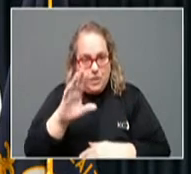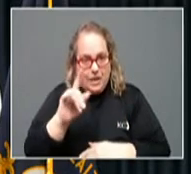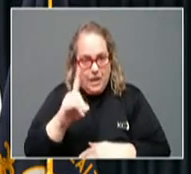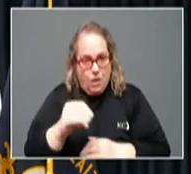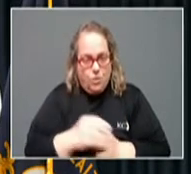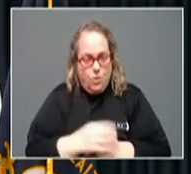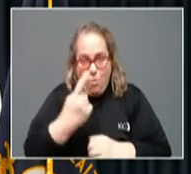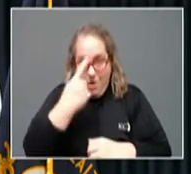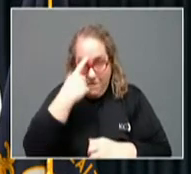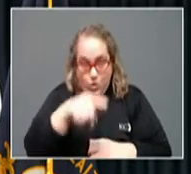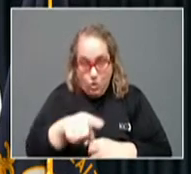You mentioned that